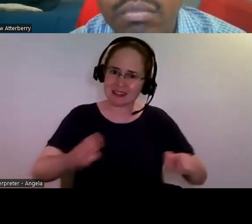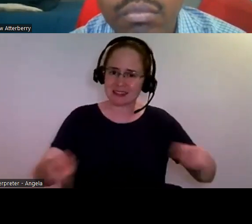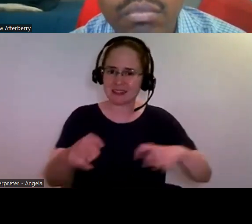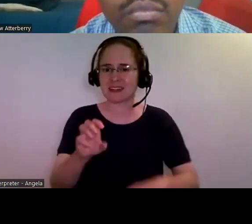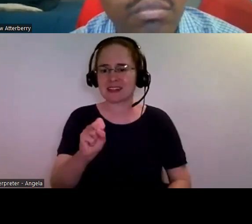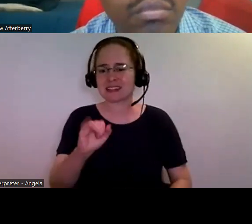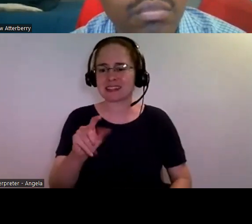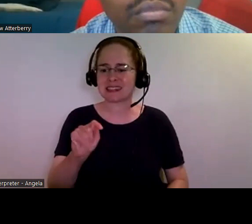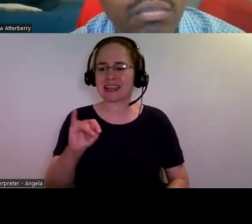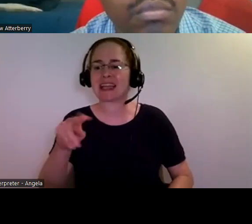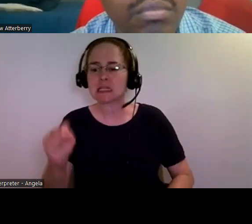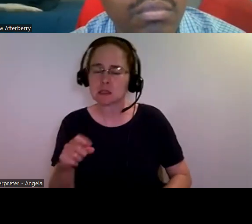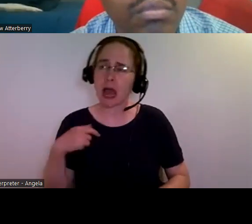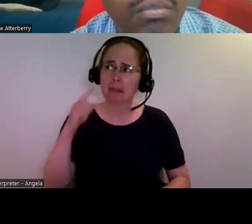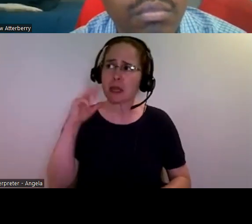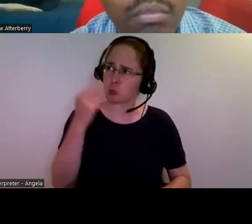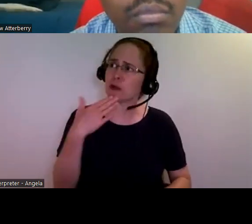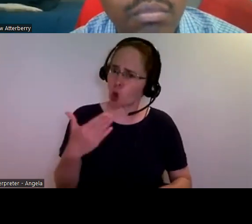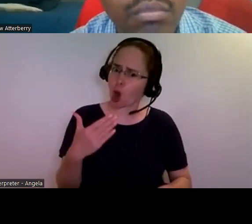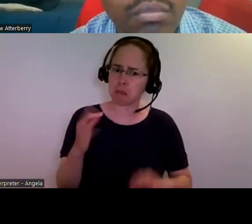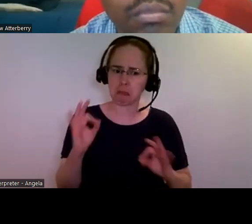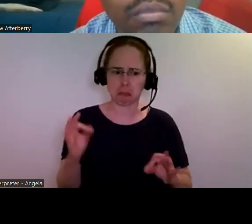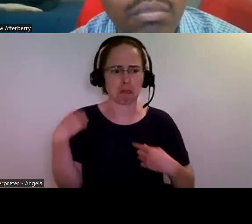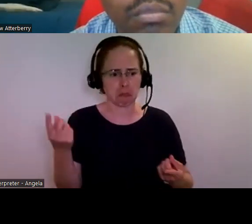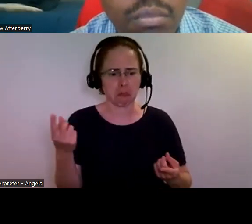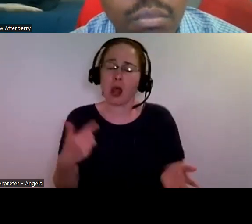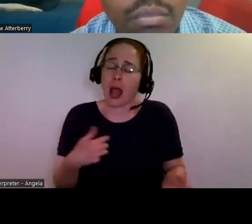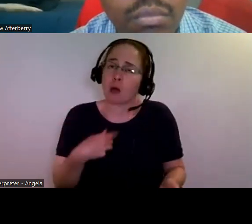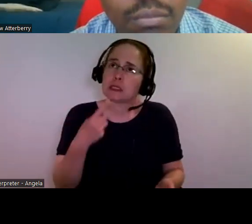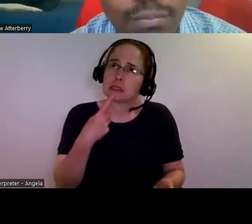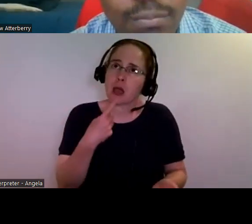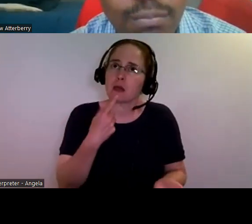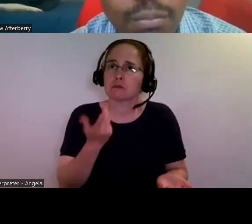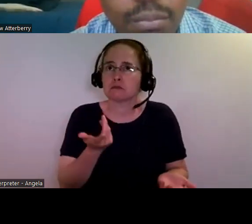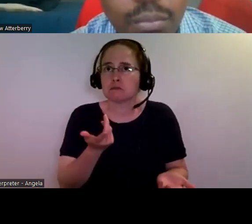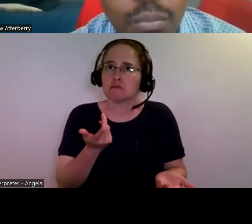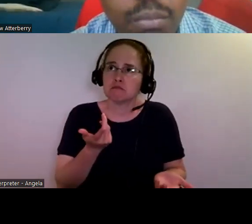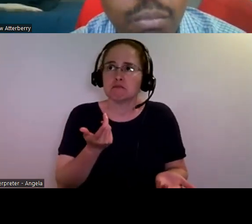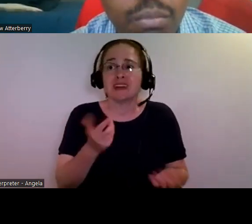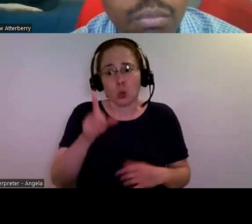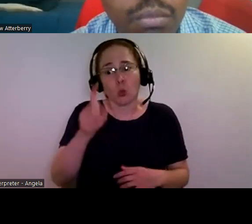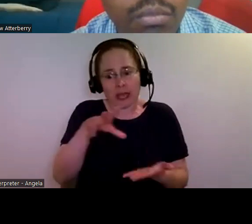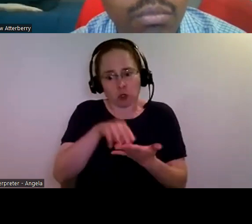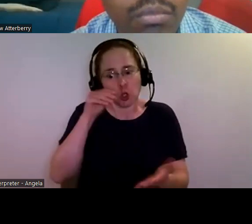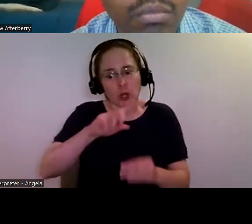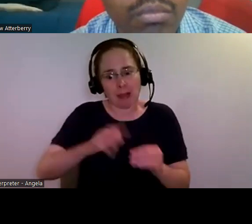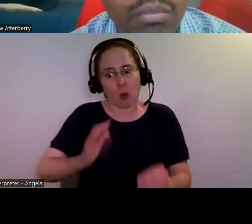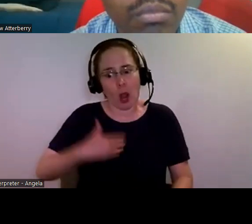I think we're doing pretty good as it is. I would say we do have to learn about our past in order